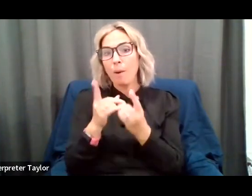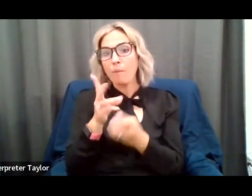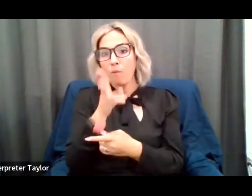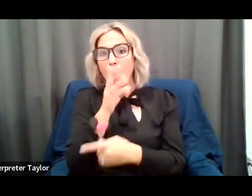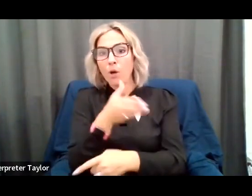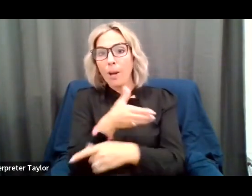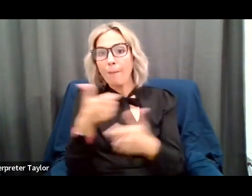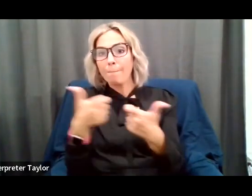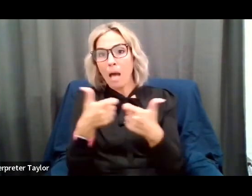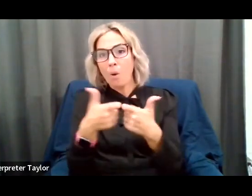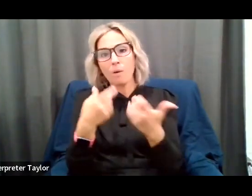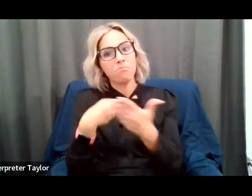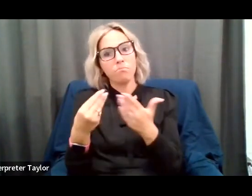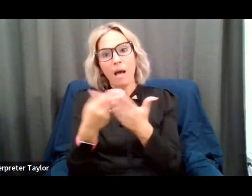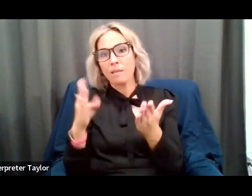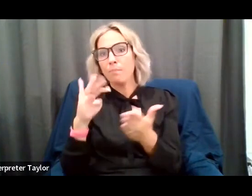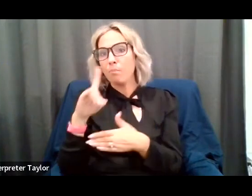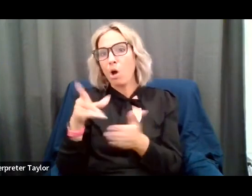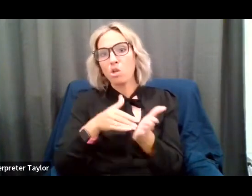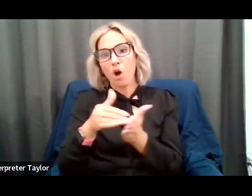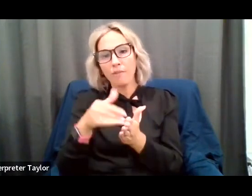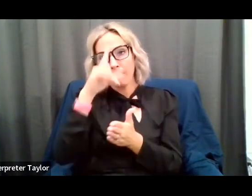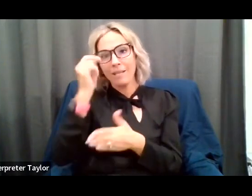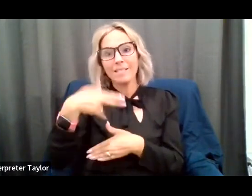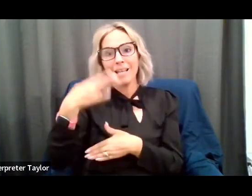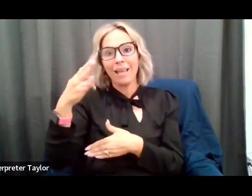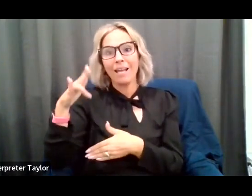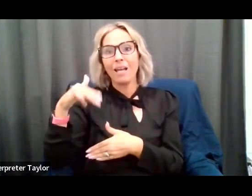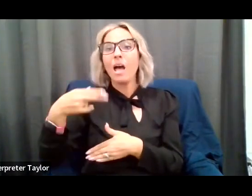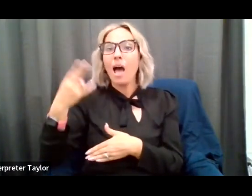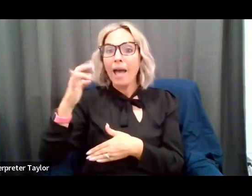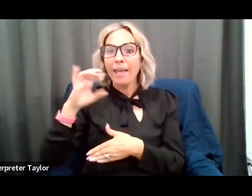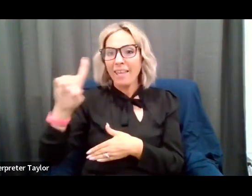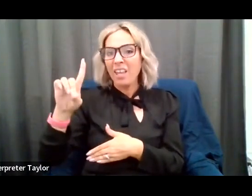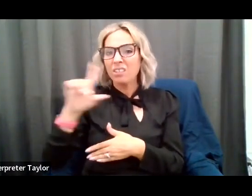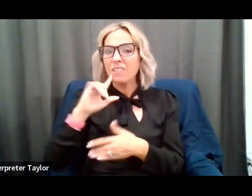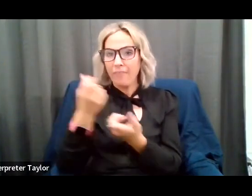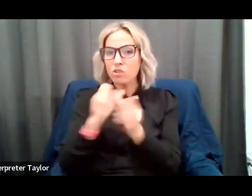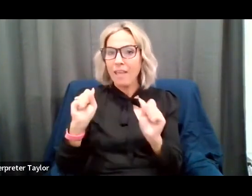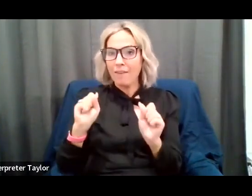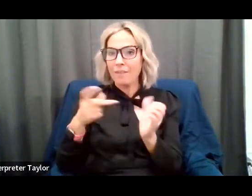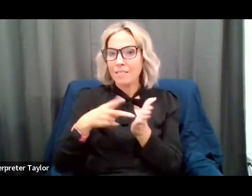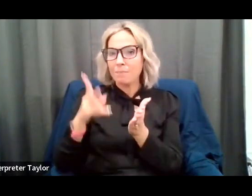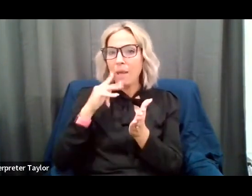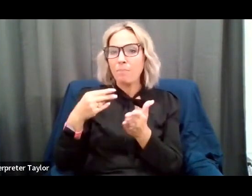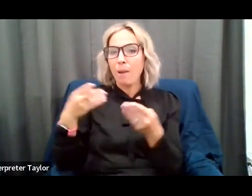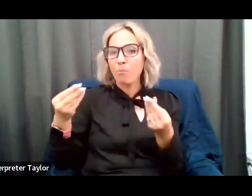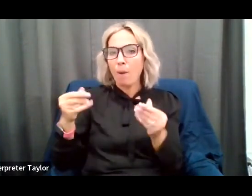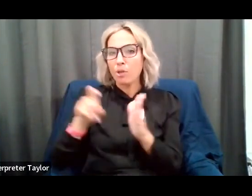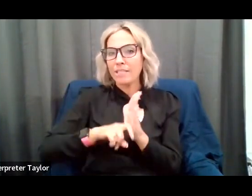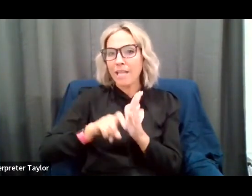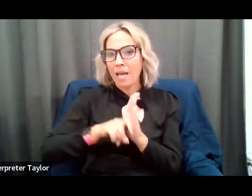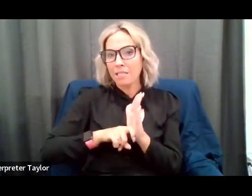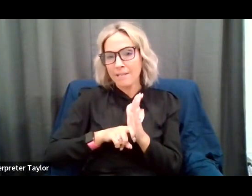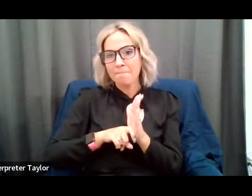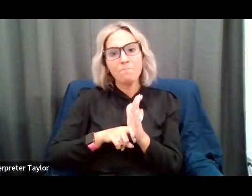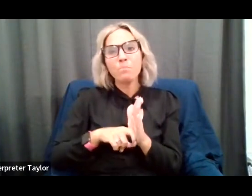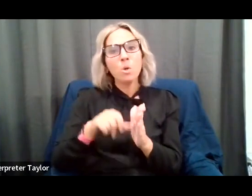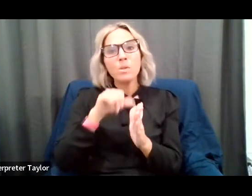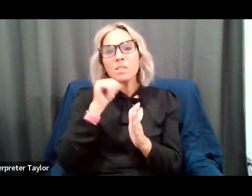is a big purchaser of Bonds because they liked the high yields and they're safe, they're paid by property taxes. So it's not um, it's not hedge funds.